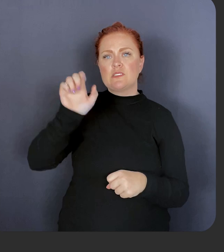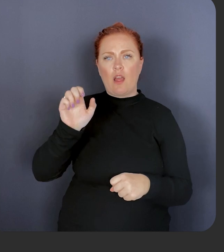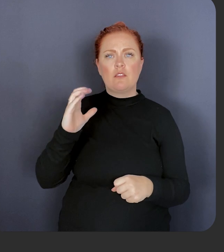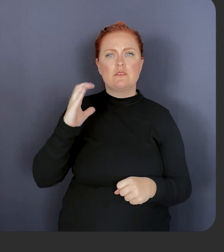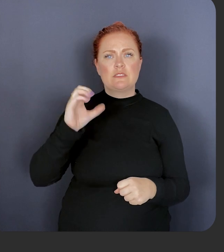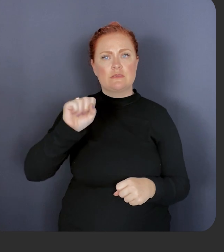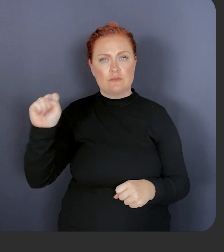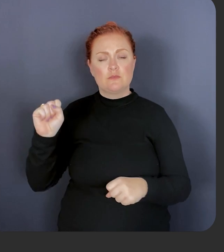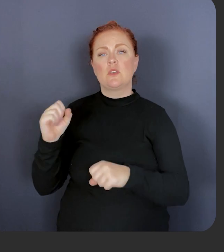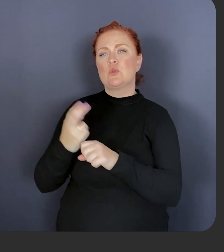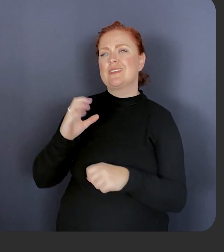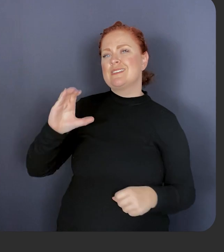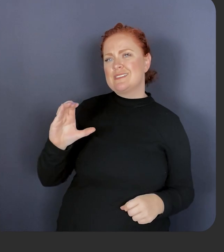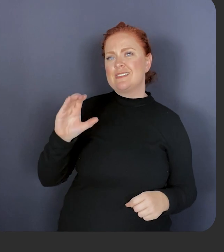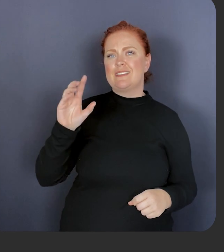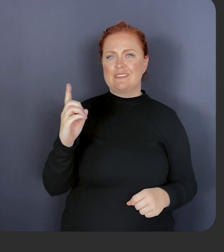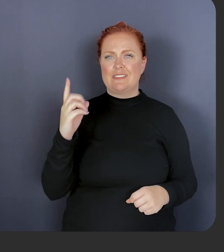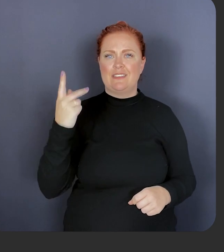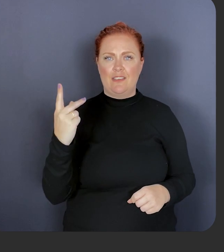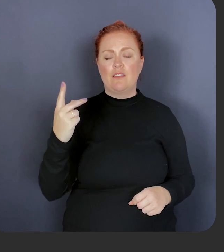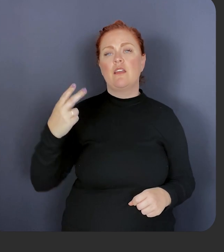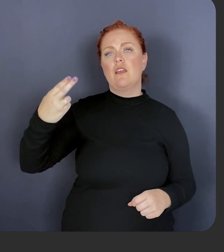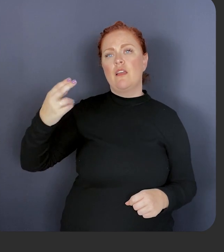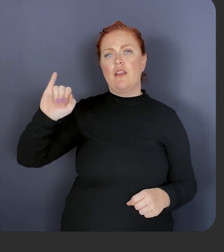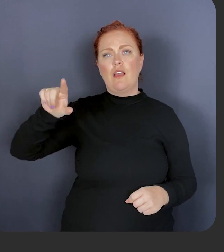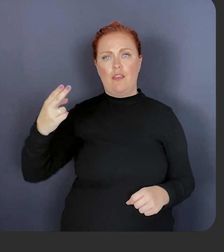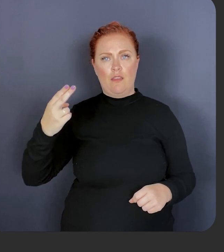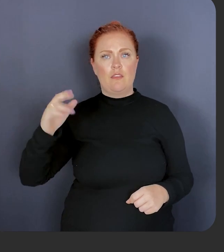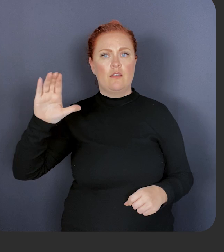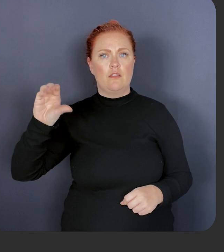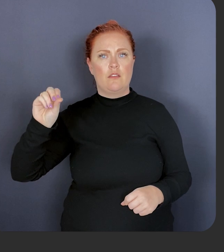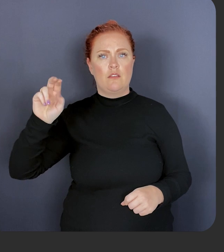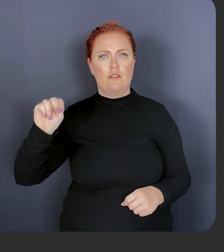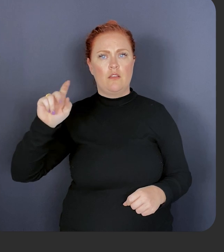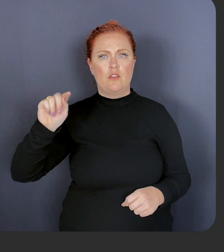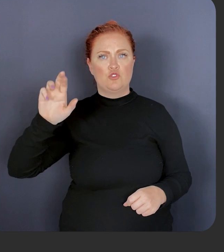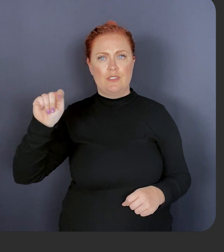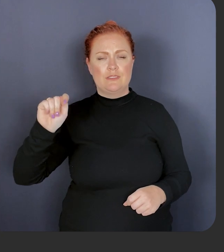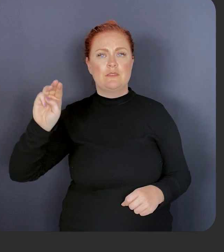and we're going to use the CDK high-contrast mixin that's provided with accessibility.